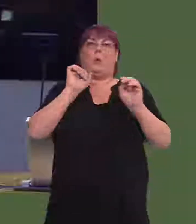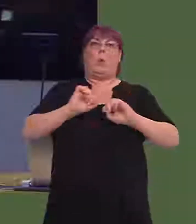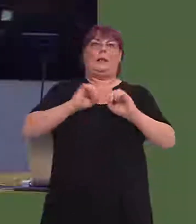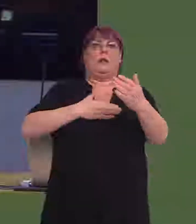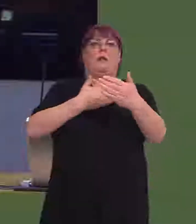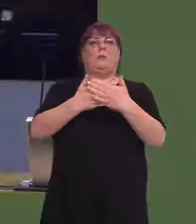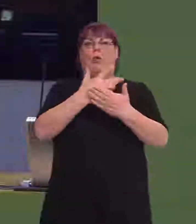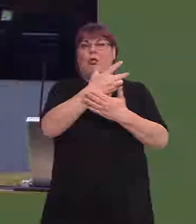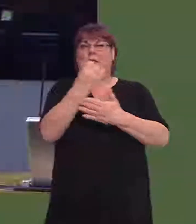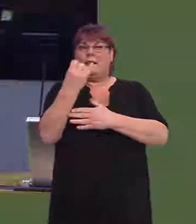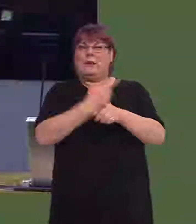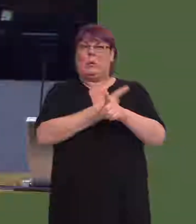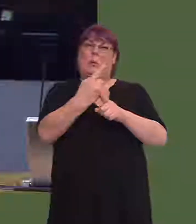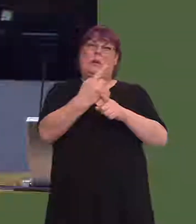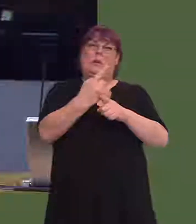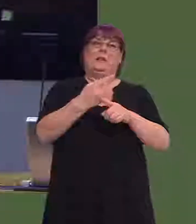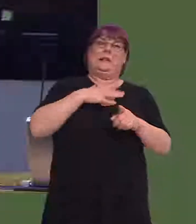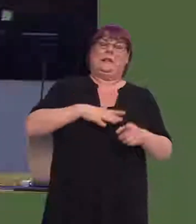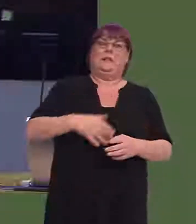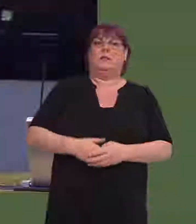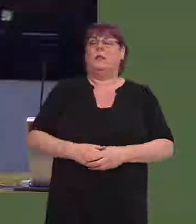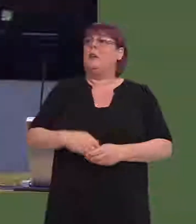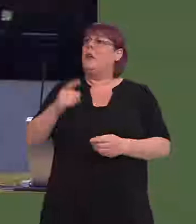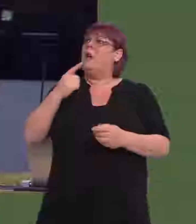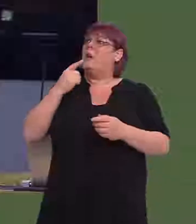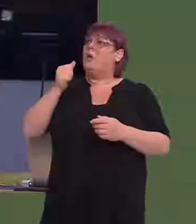There's a highly critical report that has been published by Deloitte, much of which